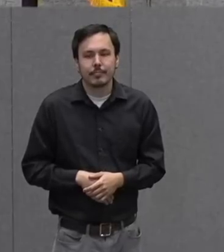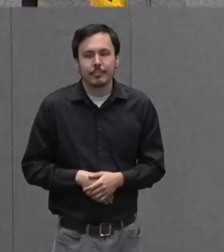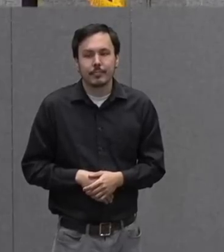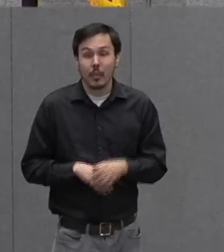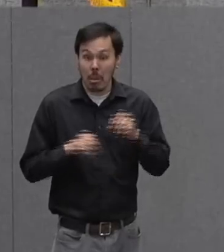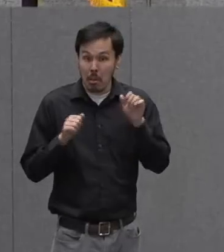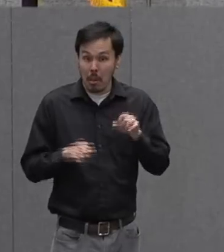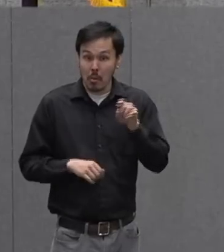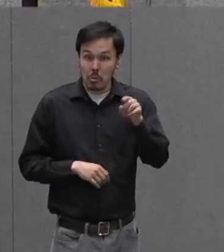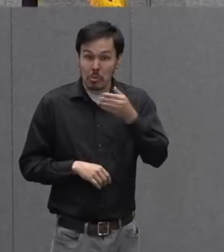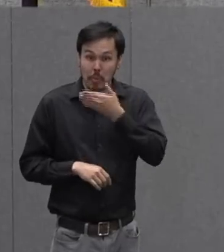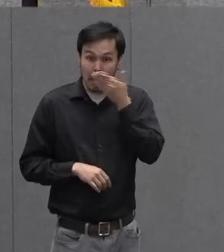Can you smell light?